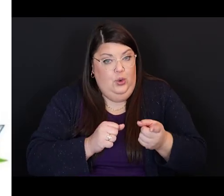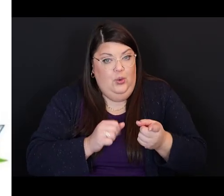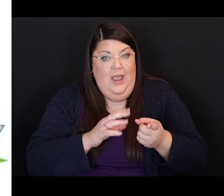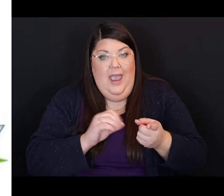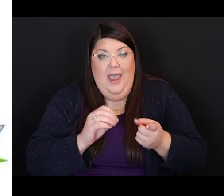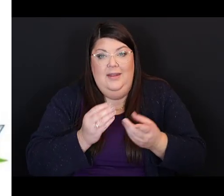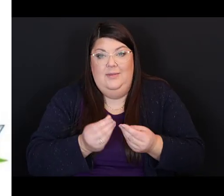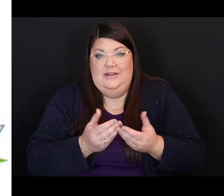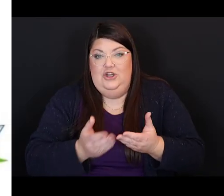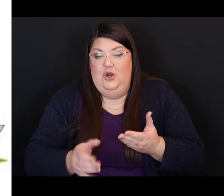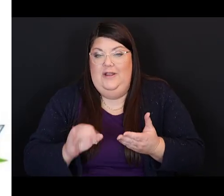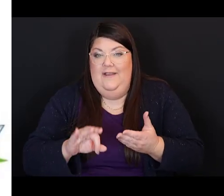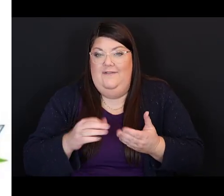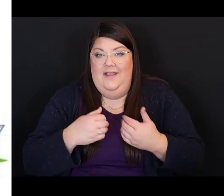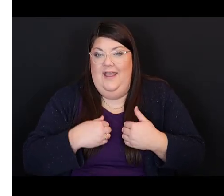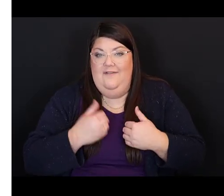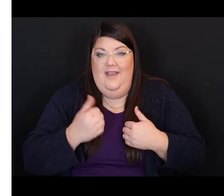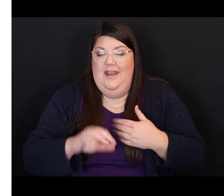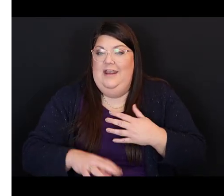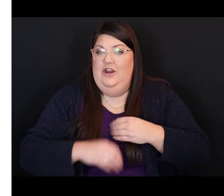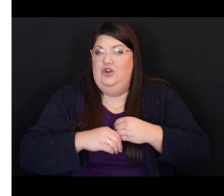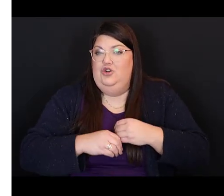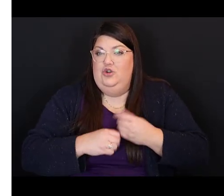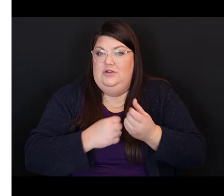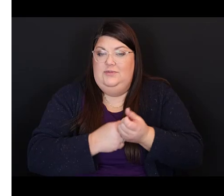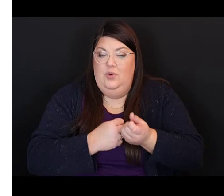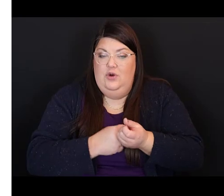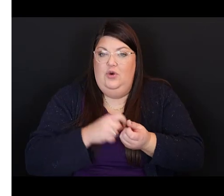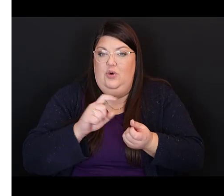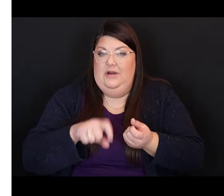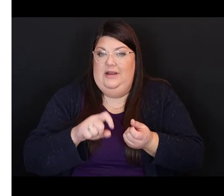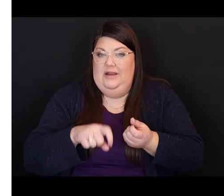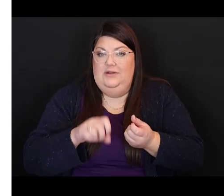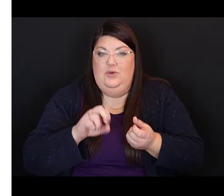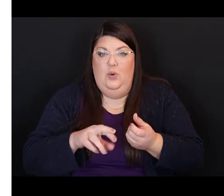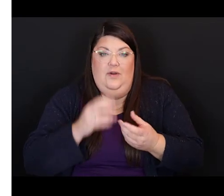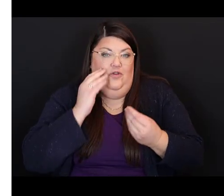with the material if they have any additional support or need additional information. What's